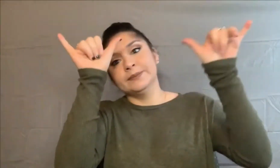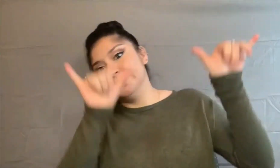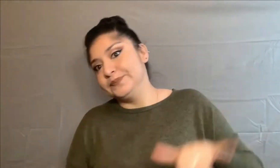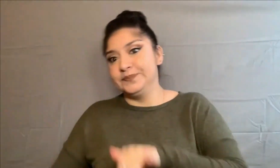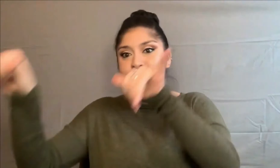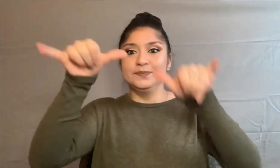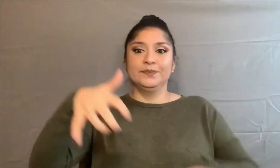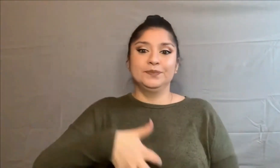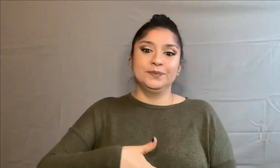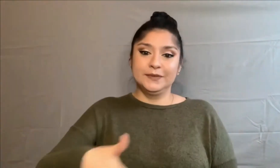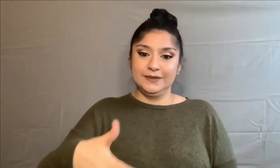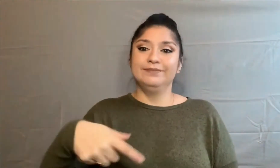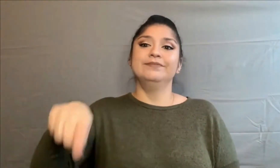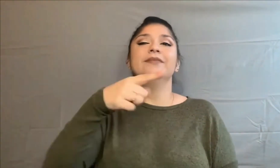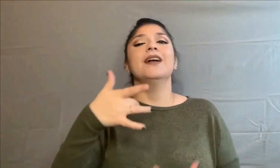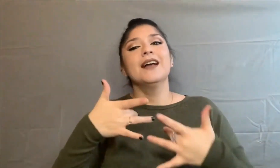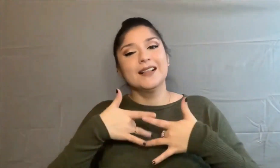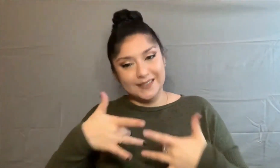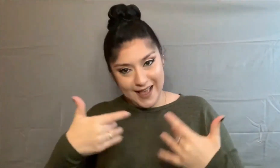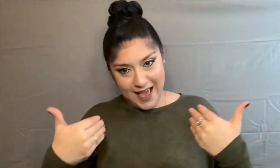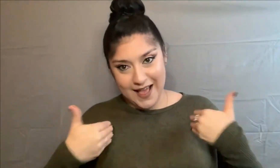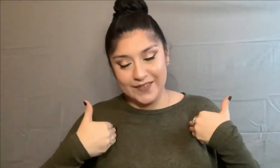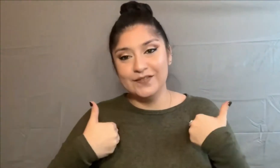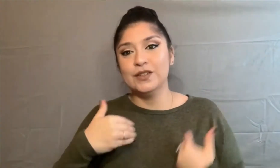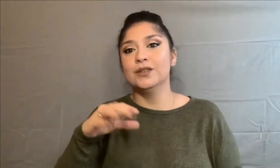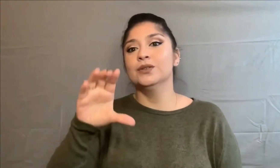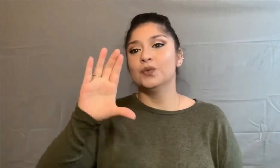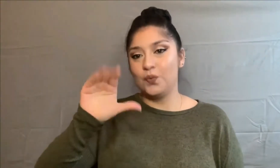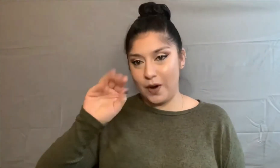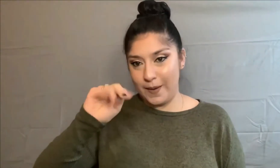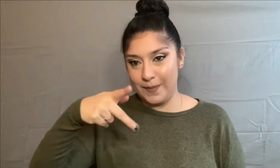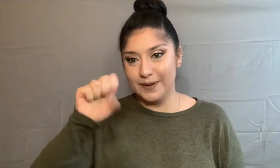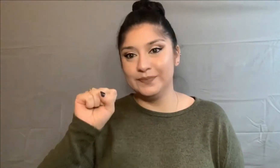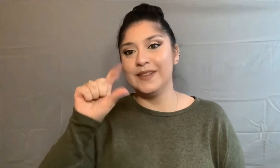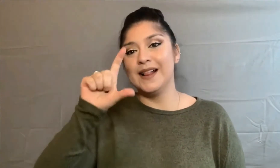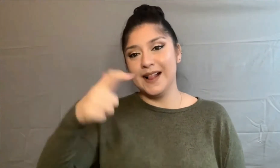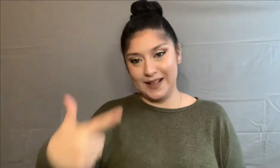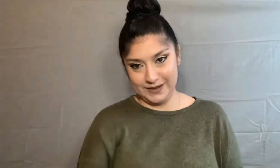Leg cramps are common as pregnancy progresses,